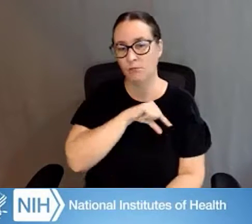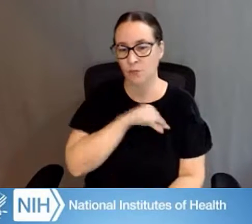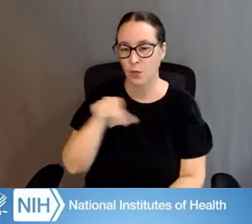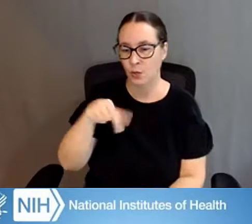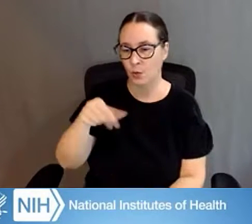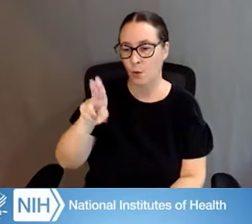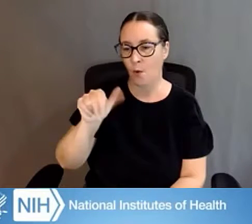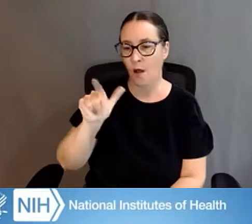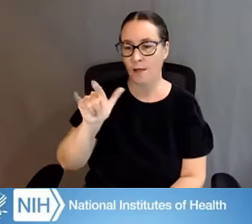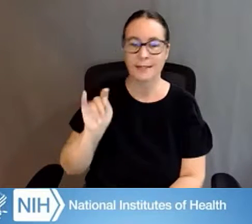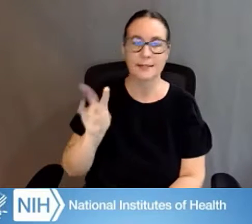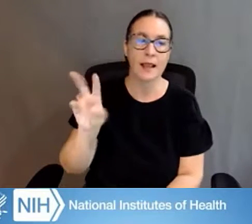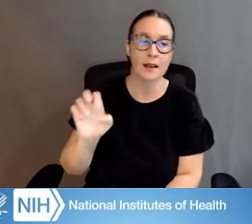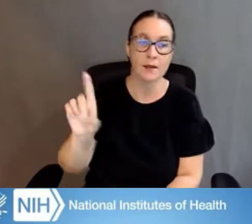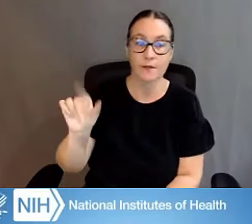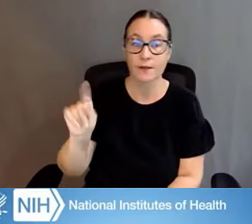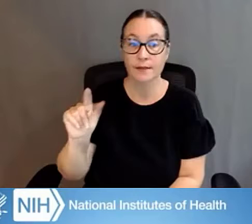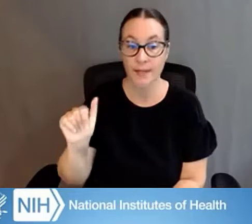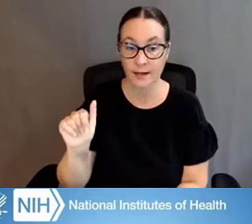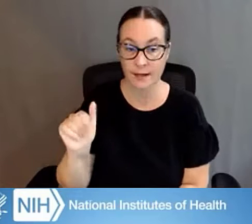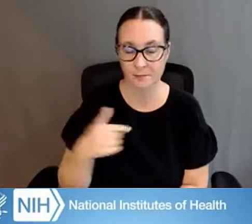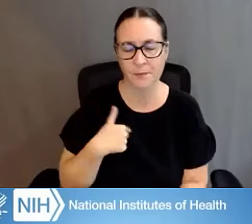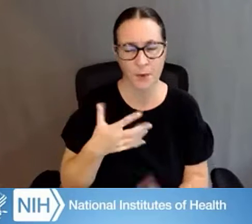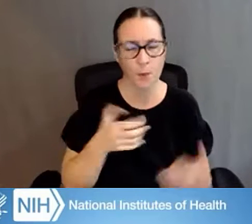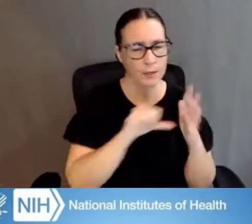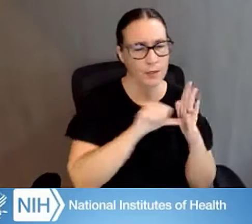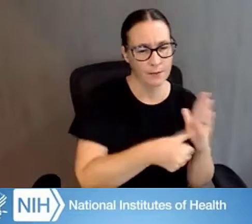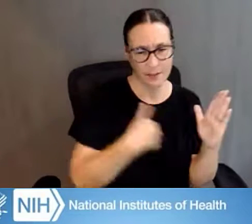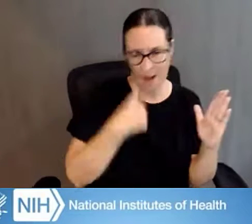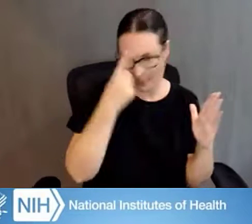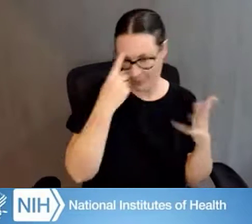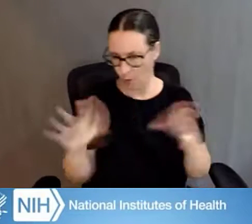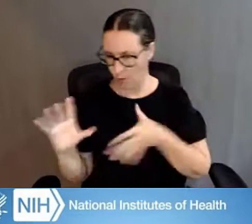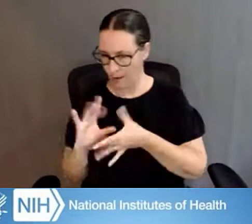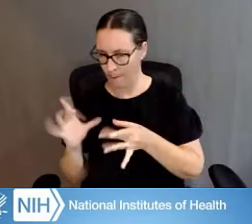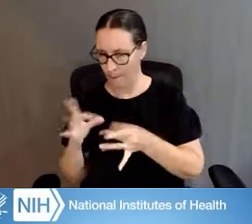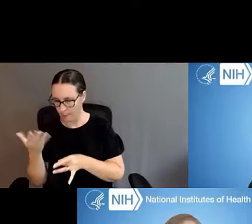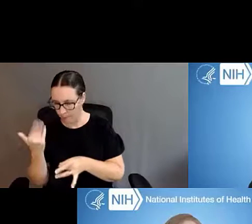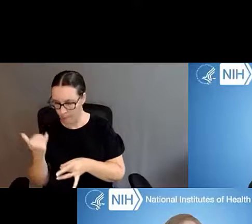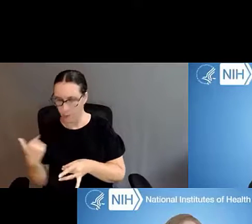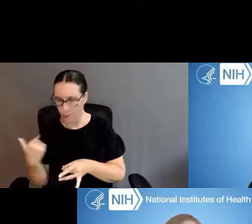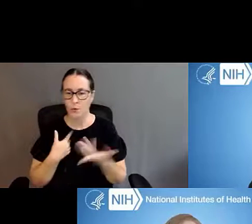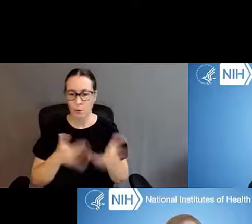I do want to point out, and I think this was mentioned during the webinar as well, that we have published for public comment